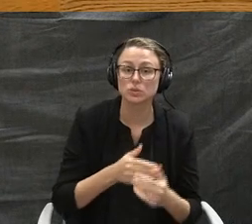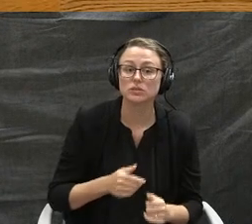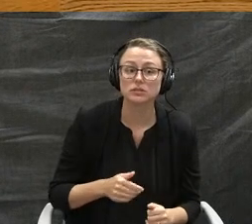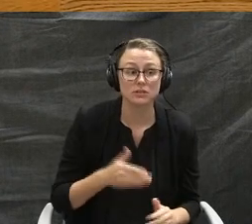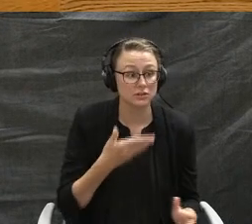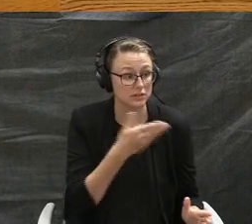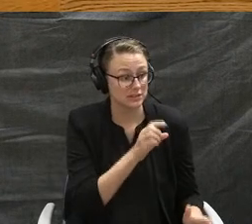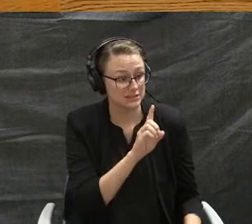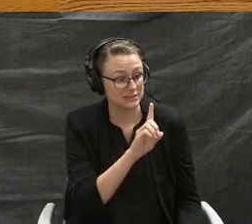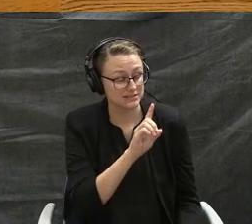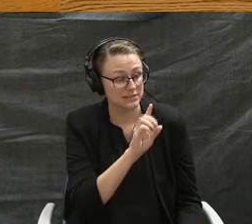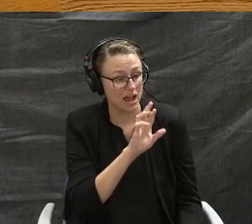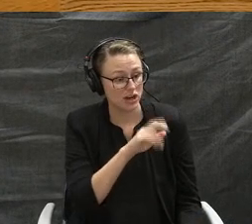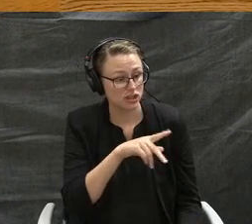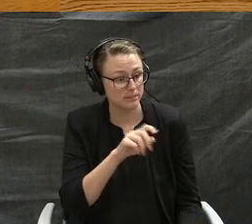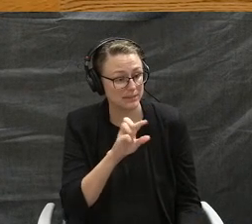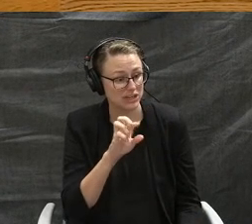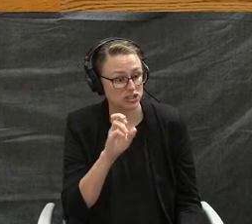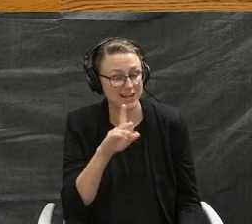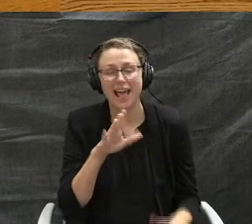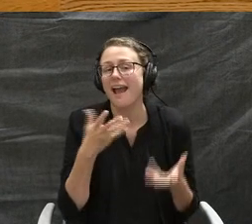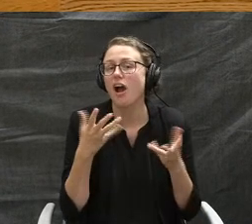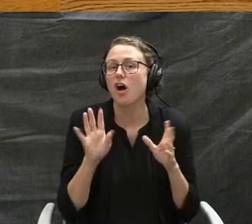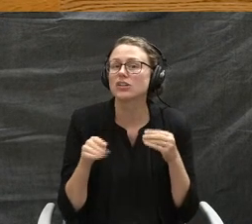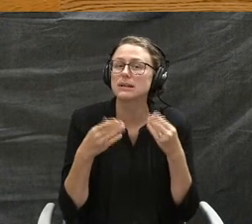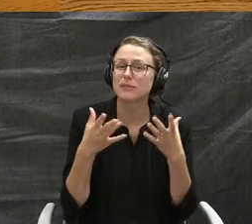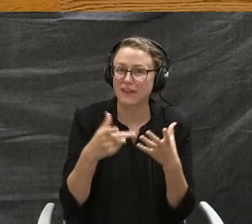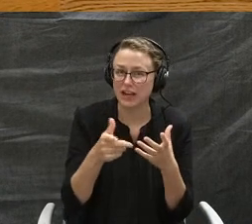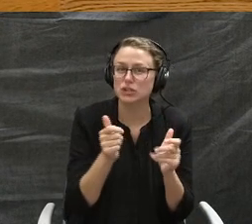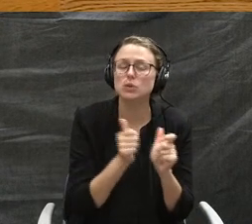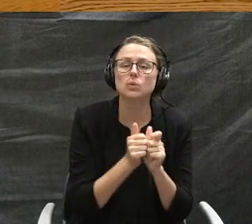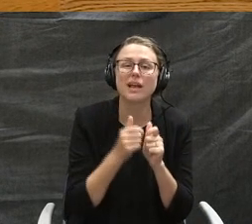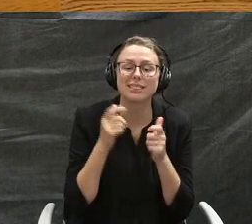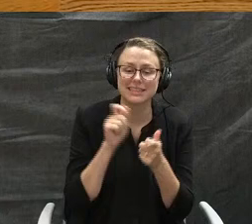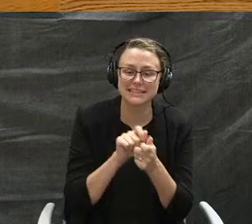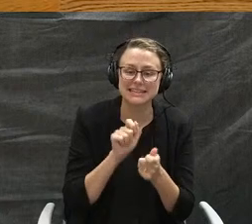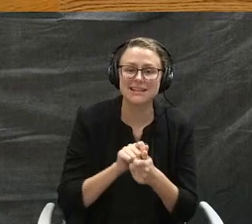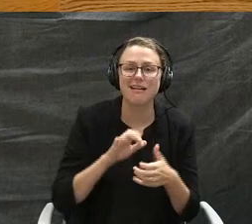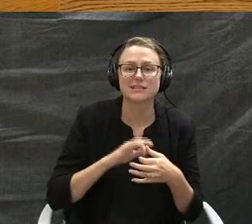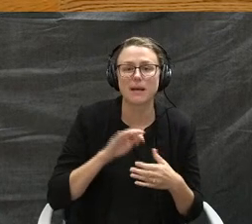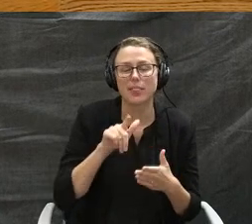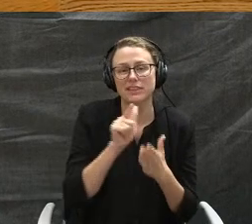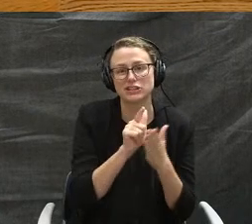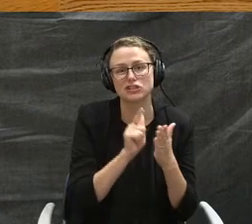board I provided you with the details on this lawsuit. It's